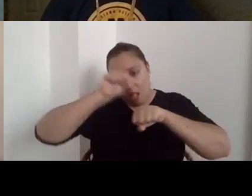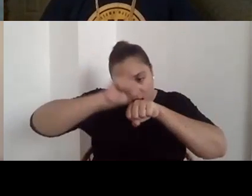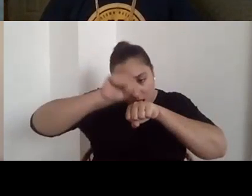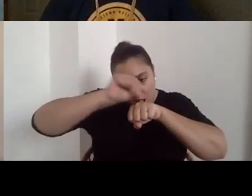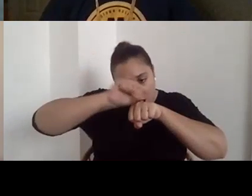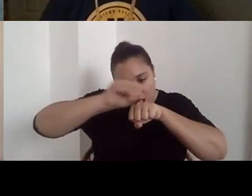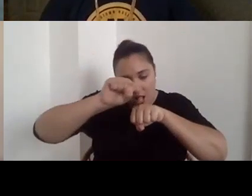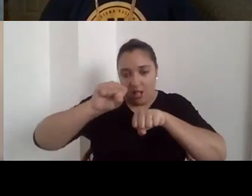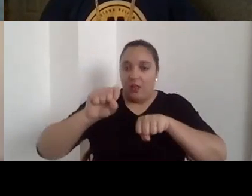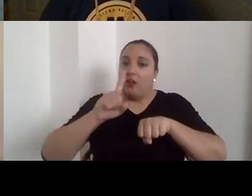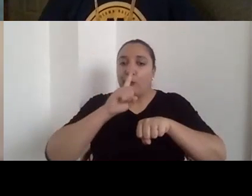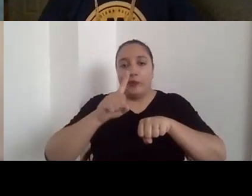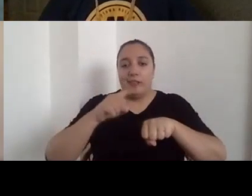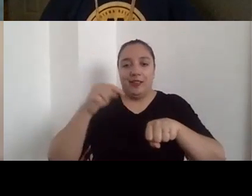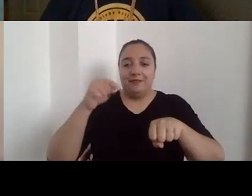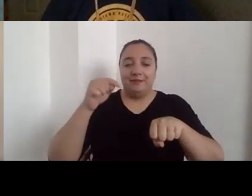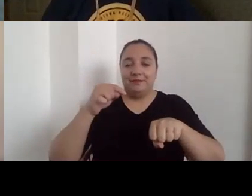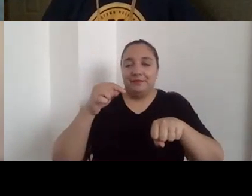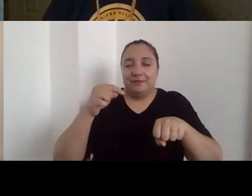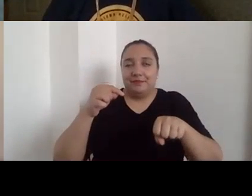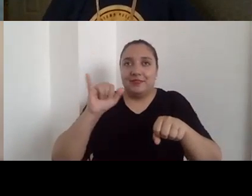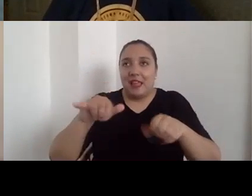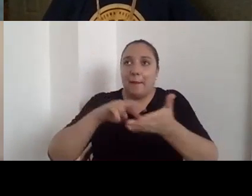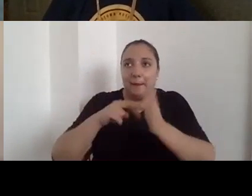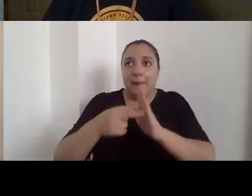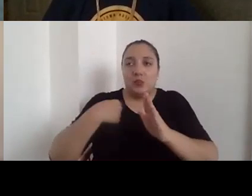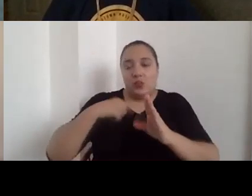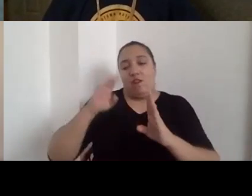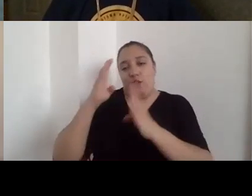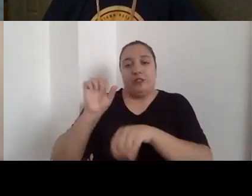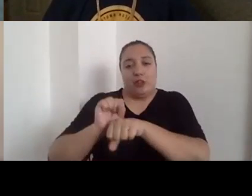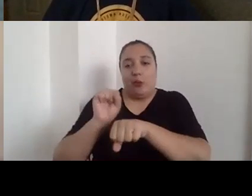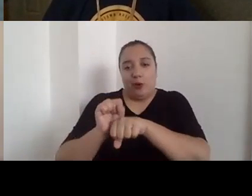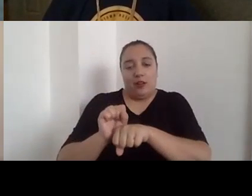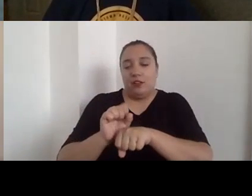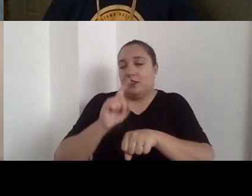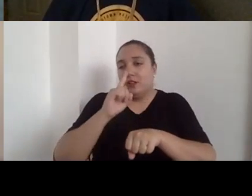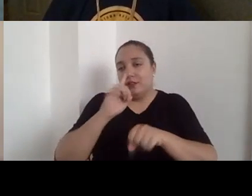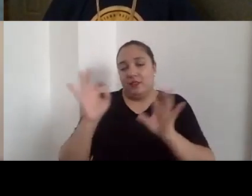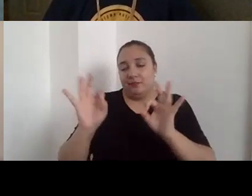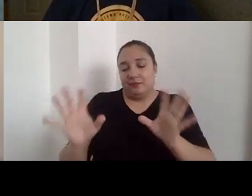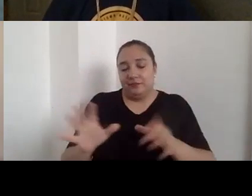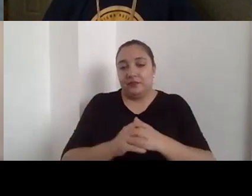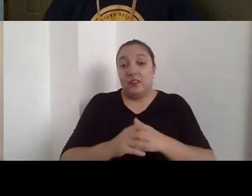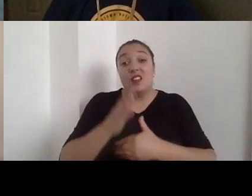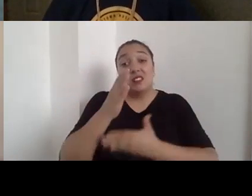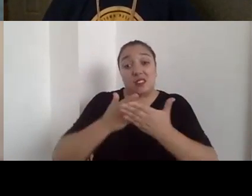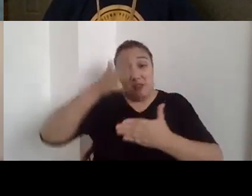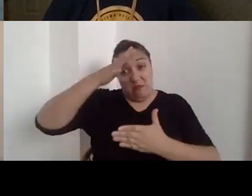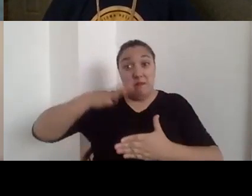I told -- I certainly had men that I've dated say we should break up